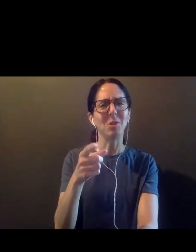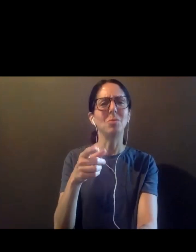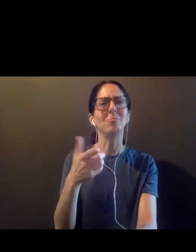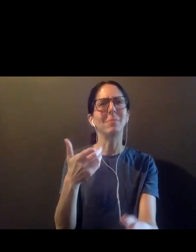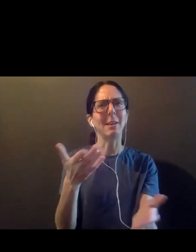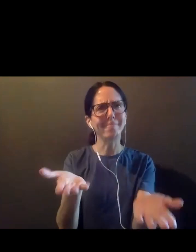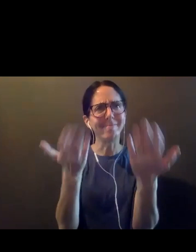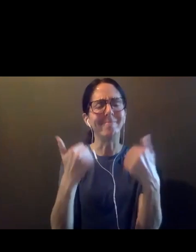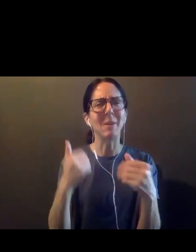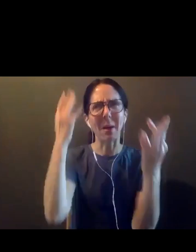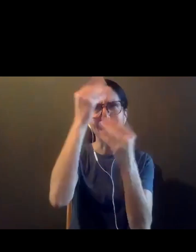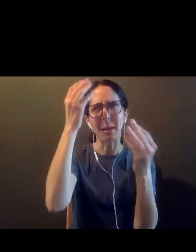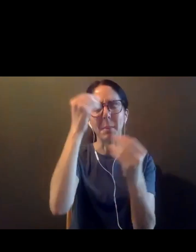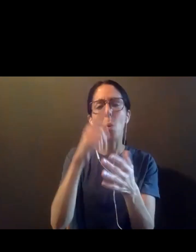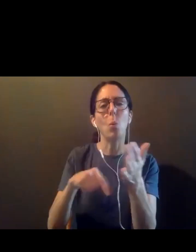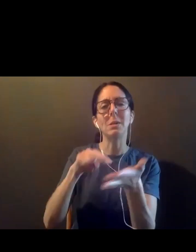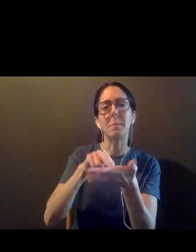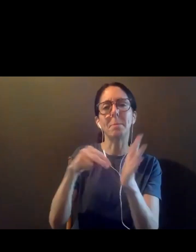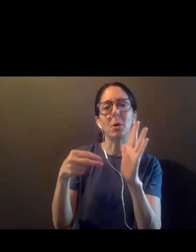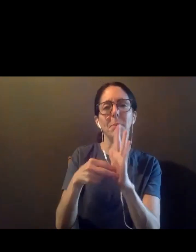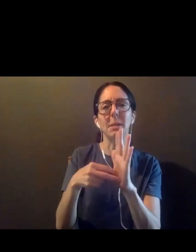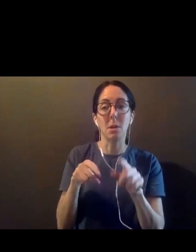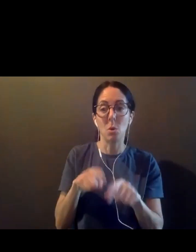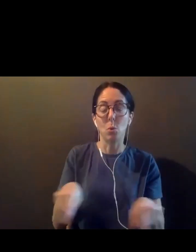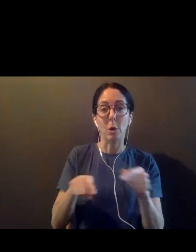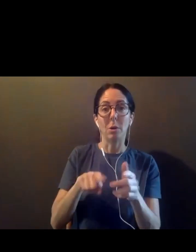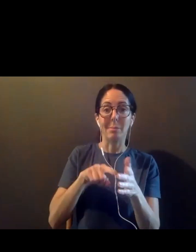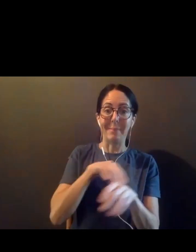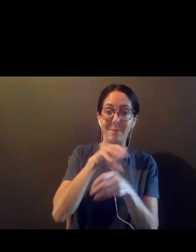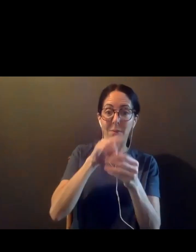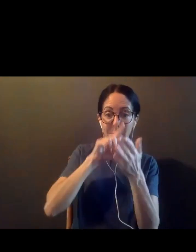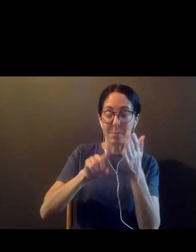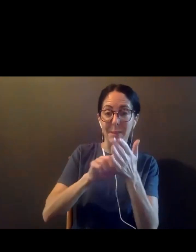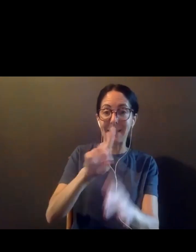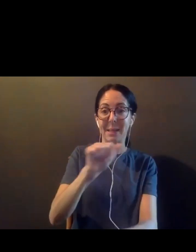Because we’re not engaging in disability research, or we shouldn’t, just for the novelty of it.